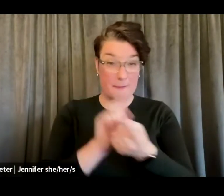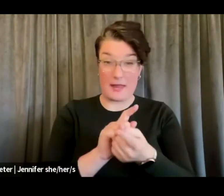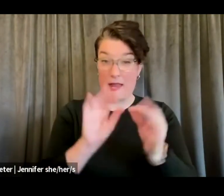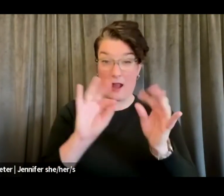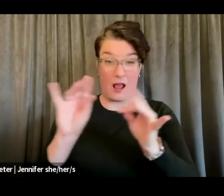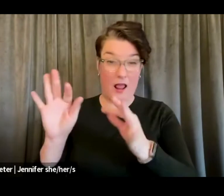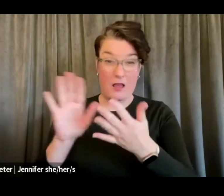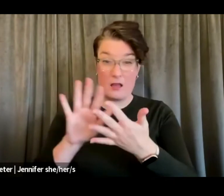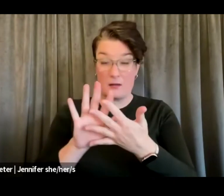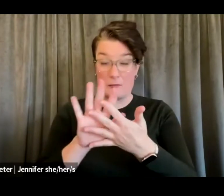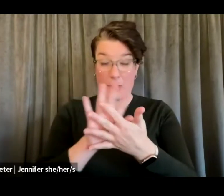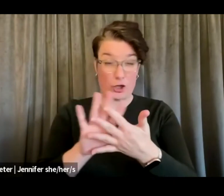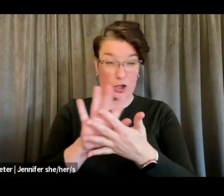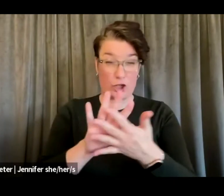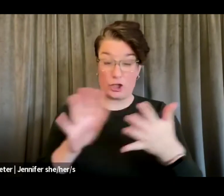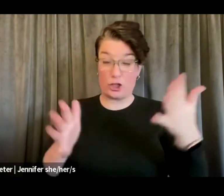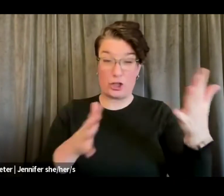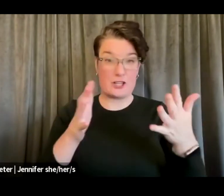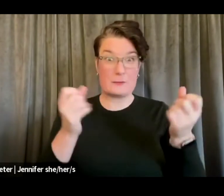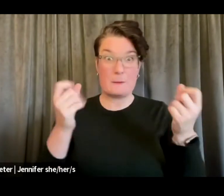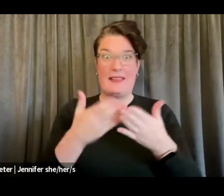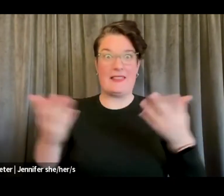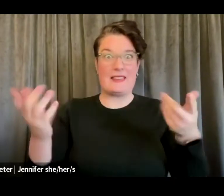Like so many things happened at that moment. Yeah.